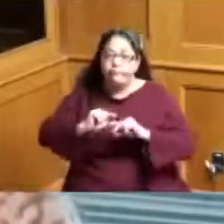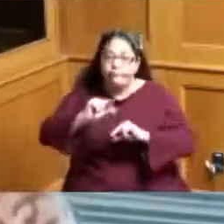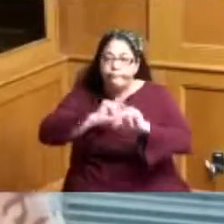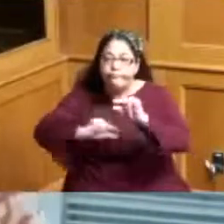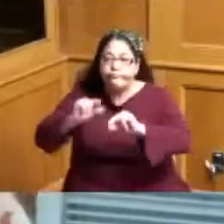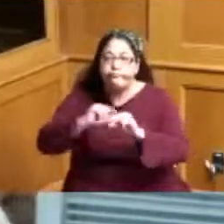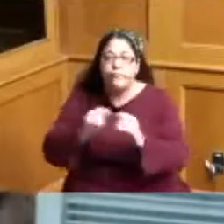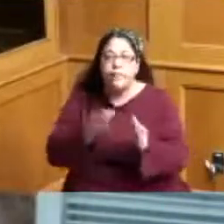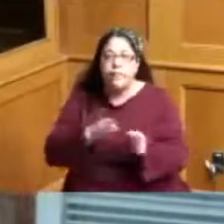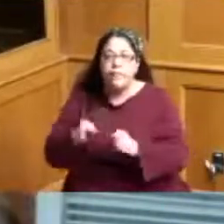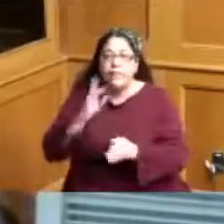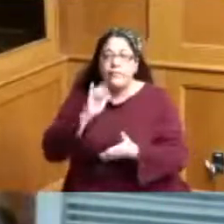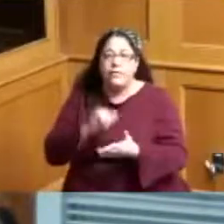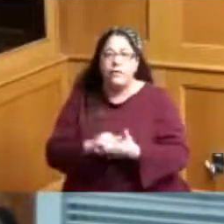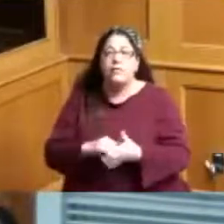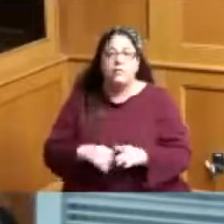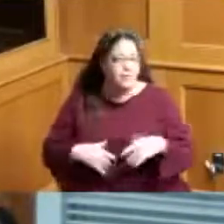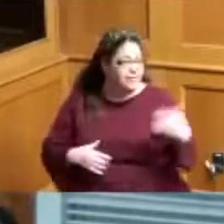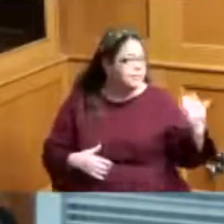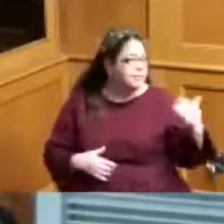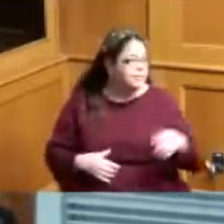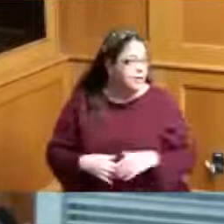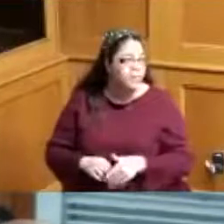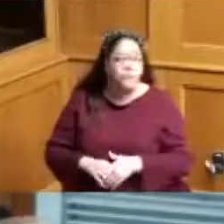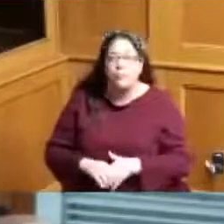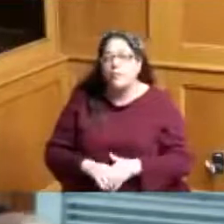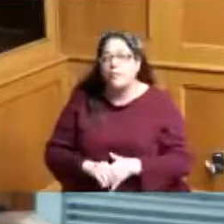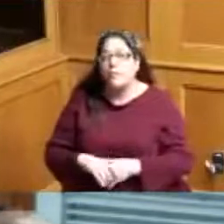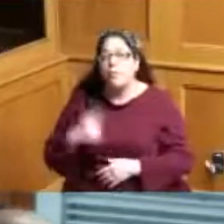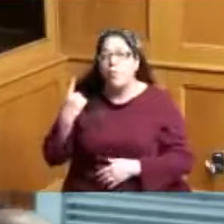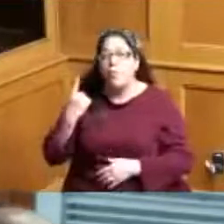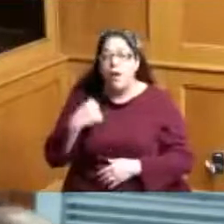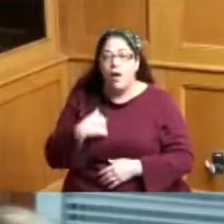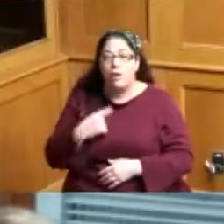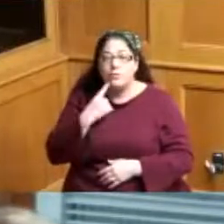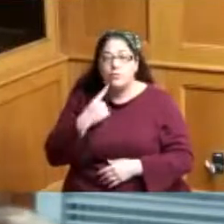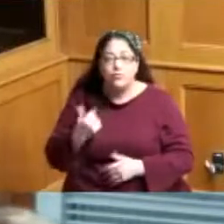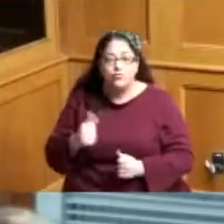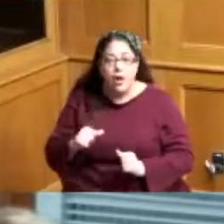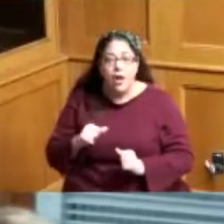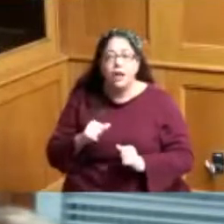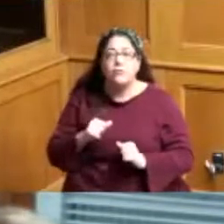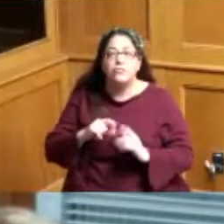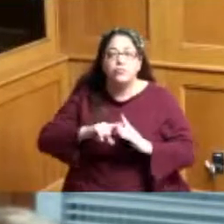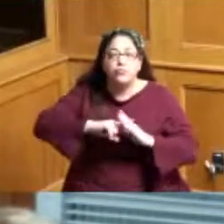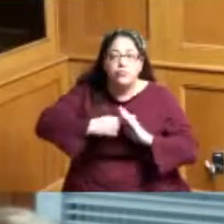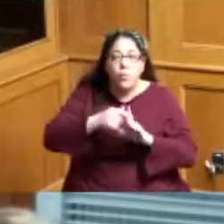just pull your microphone up there yeah one option is to try to phase in the implementation but yeah